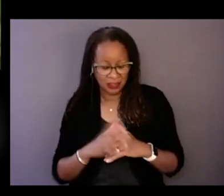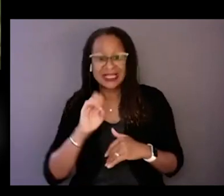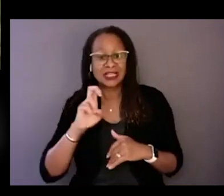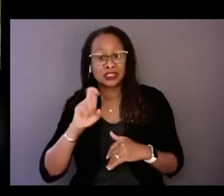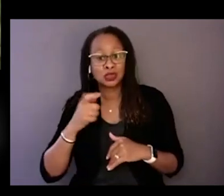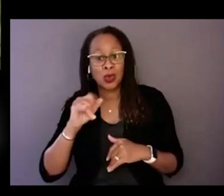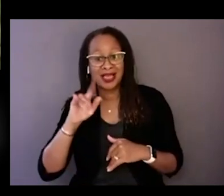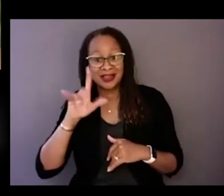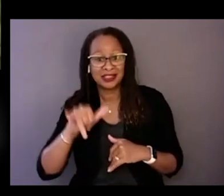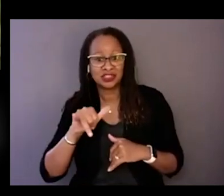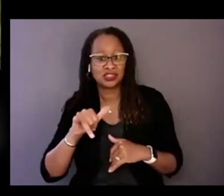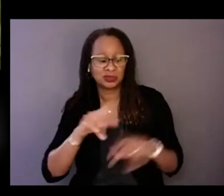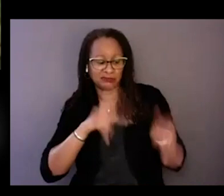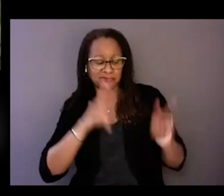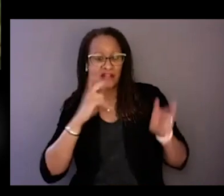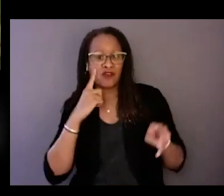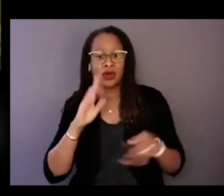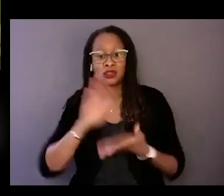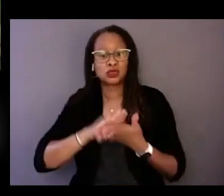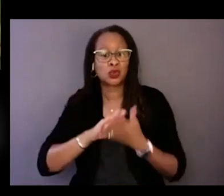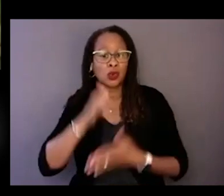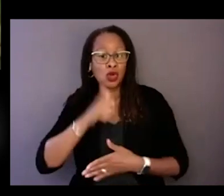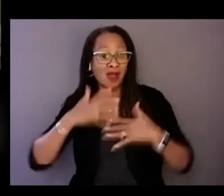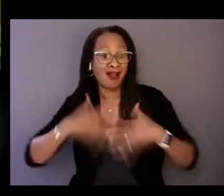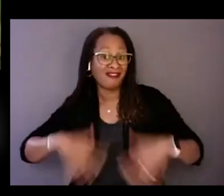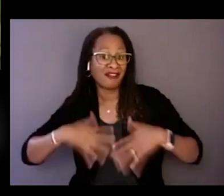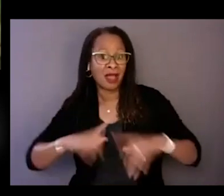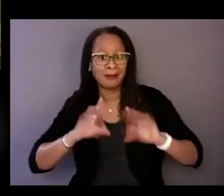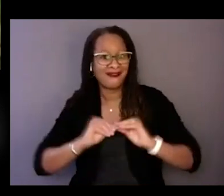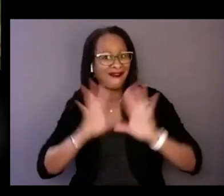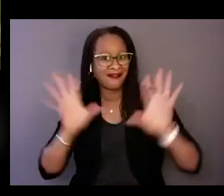But obviously a lot of young people responded to that